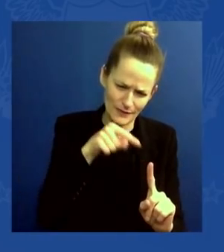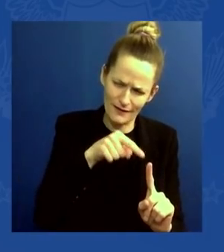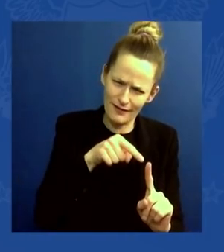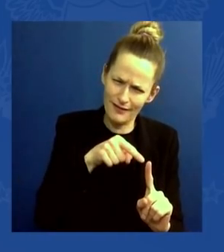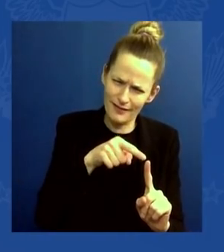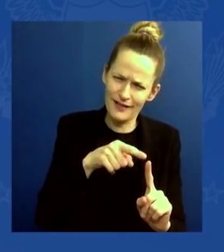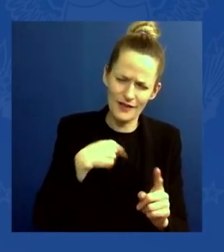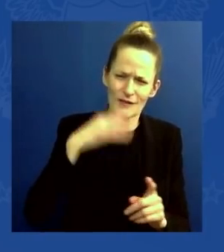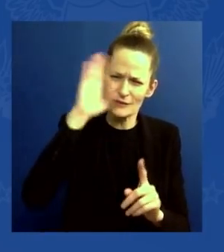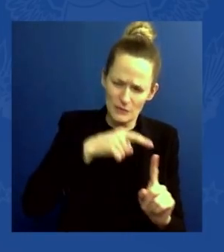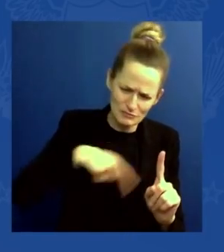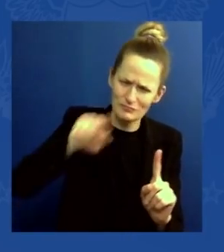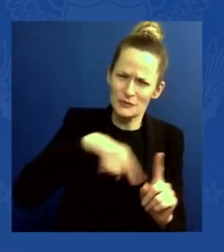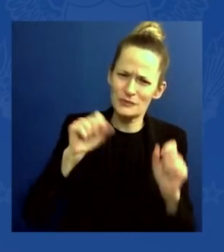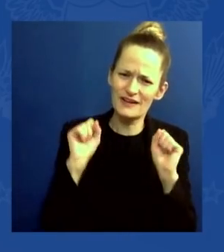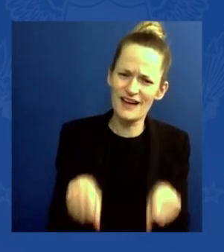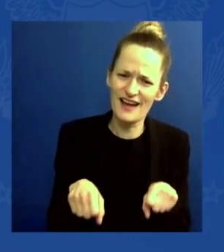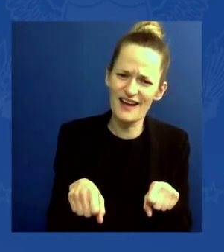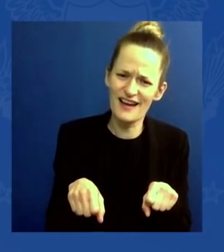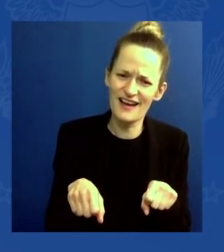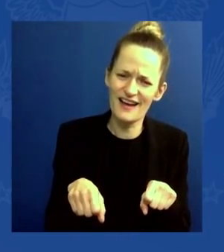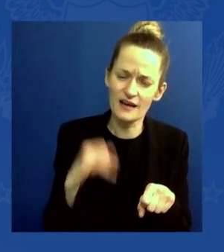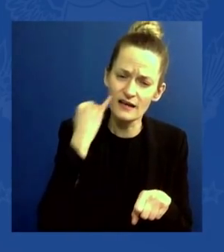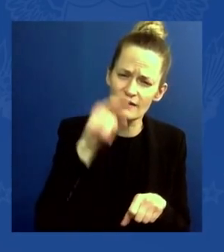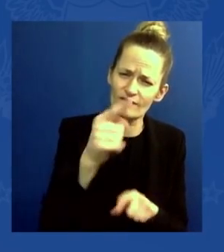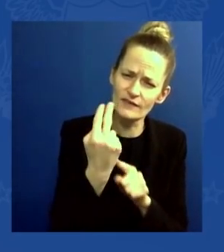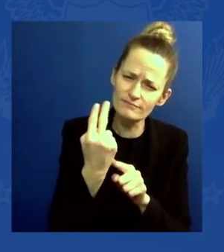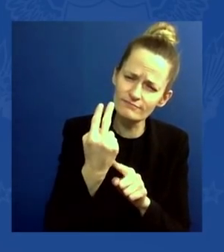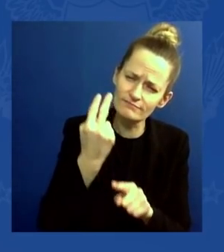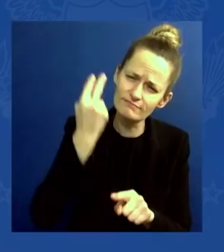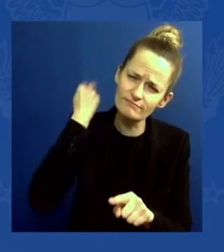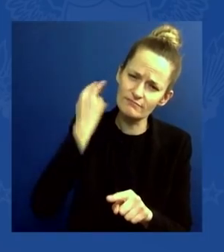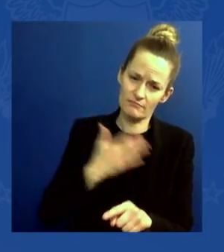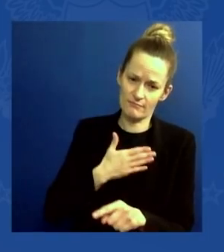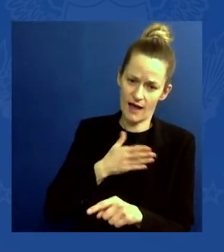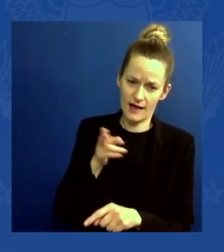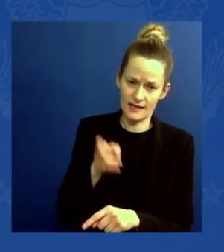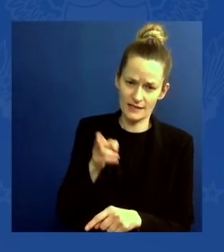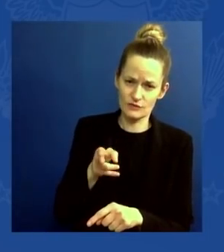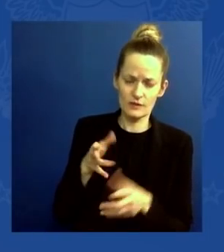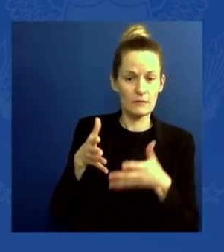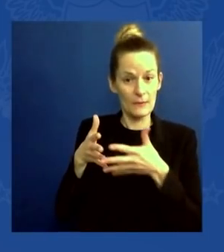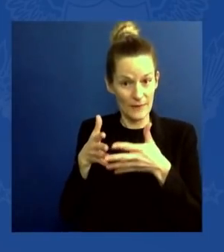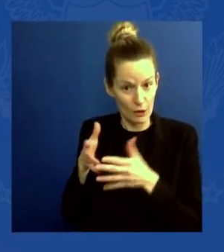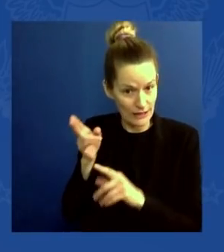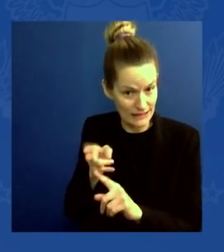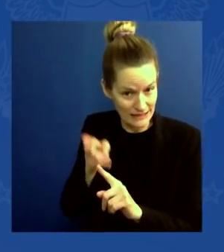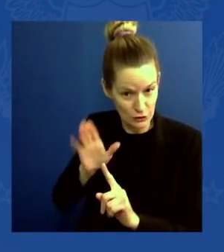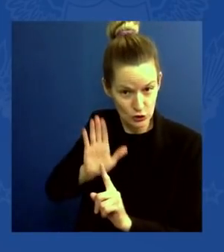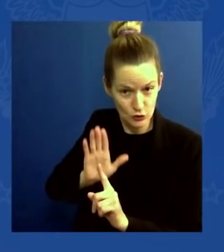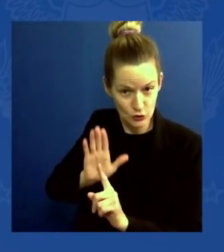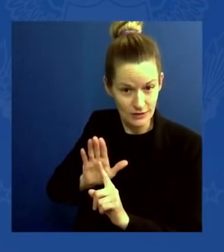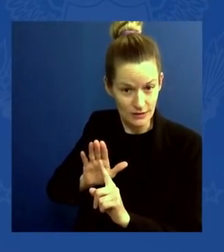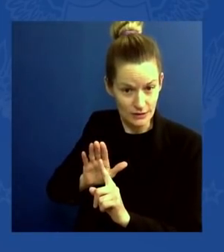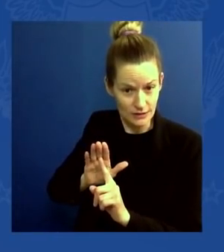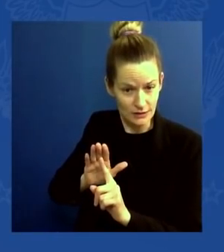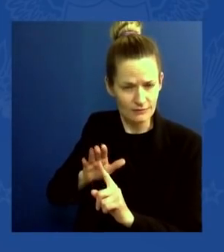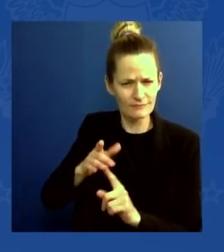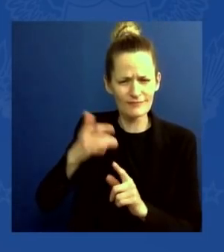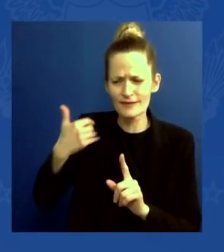what becomes crystal clear -- not a joke: Given half a chance, the American people have never ever,